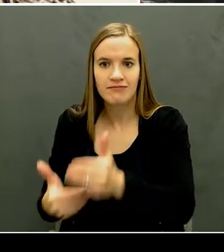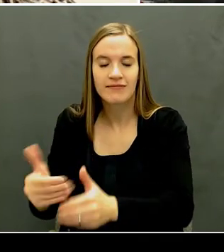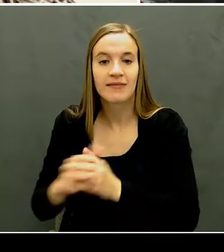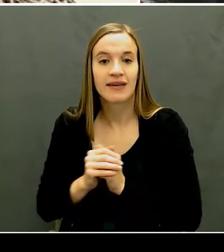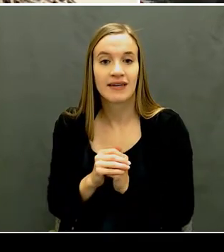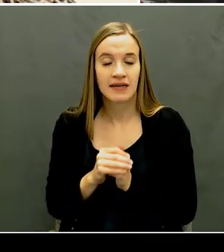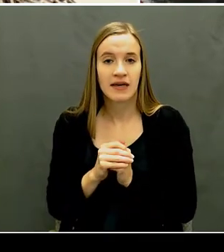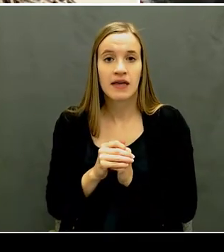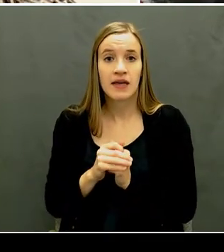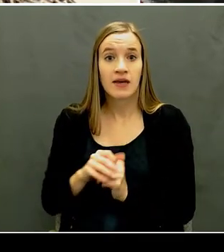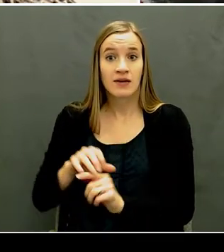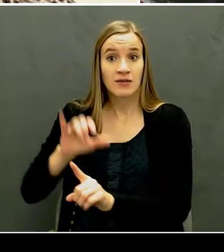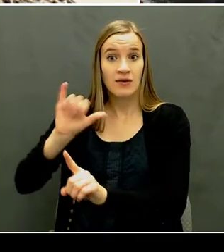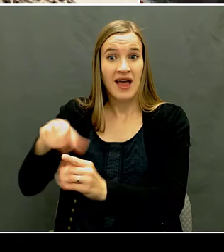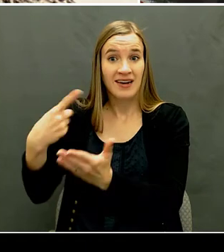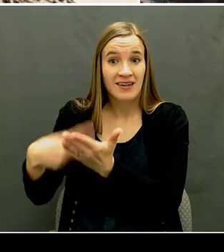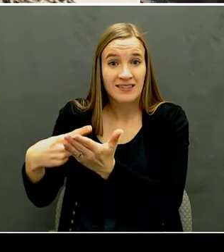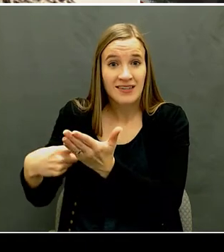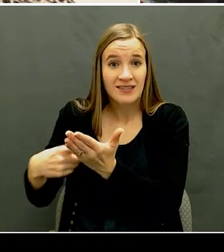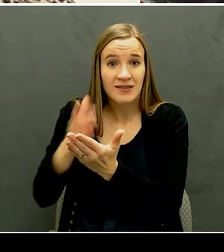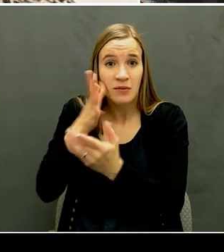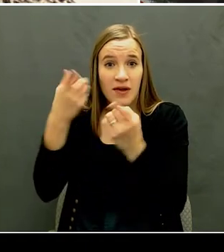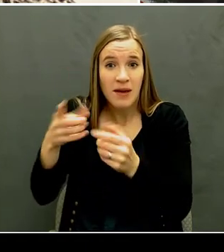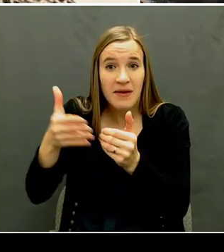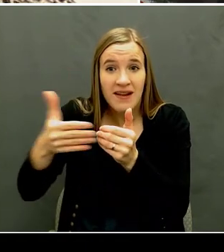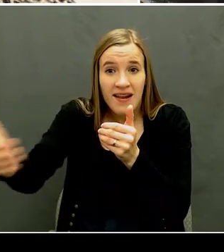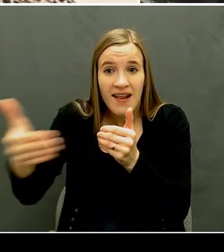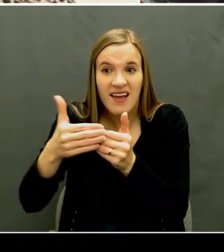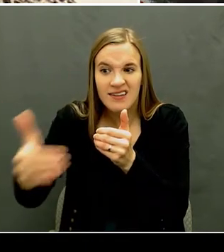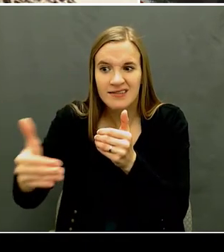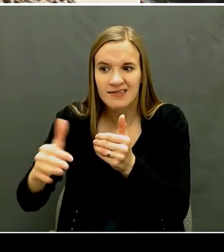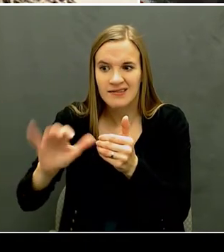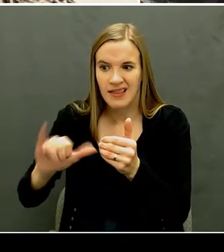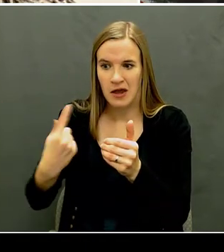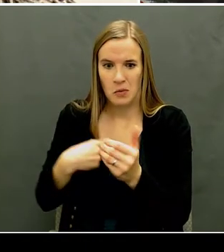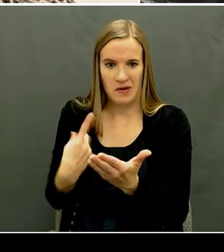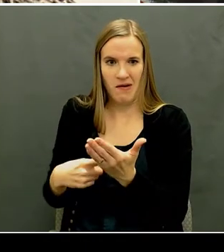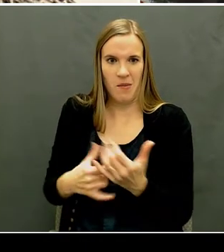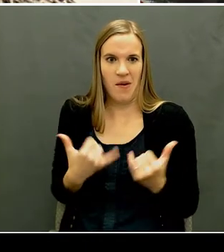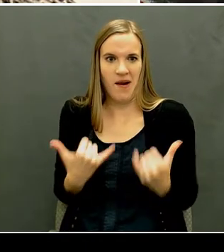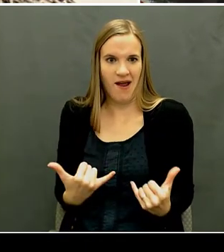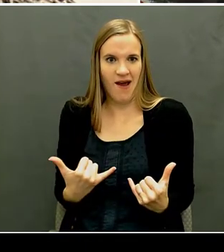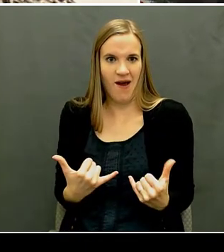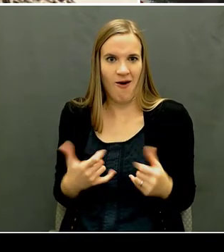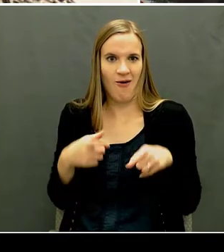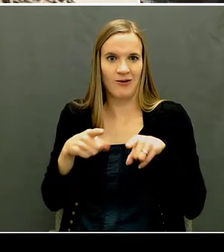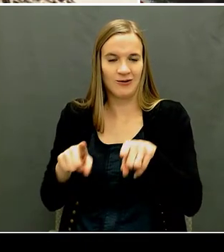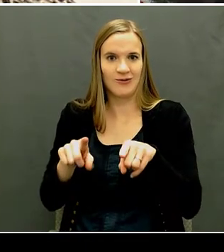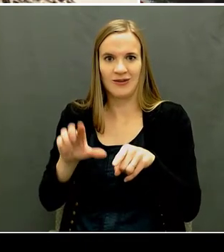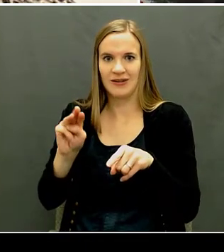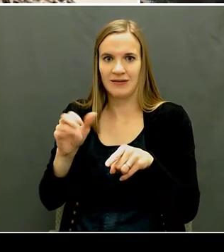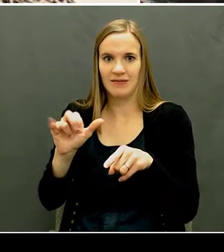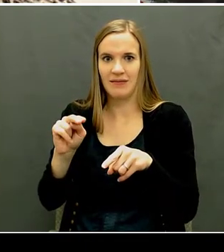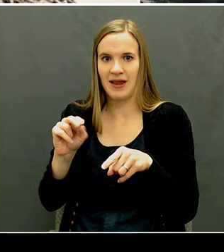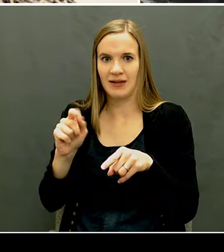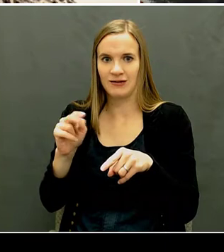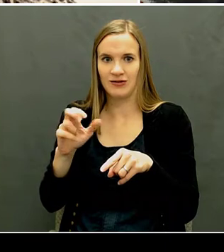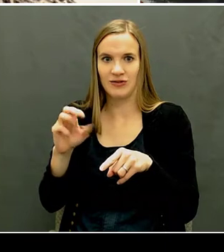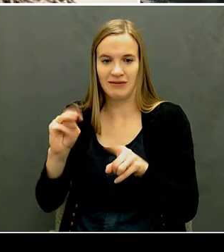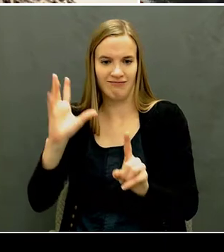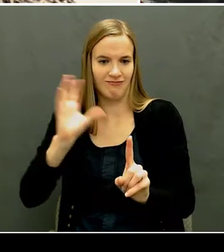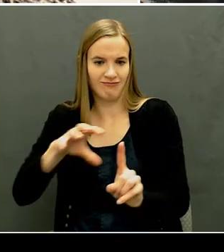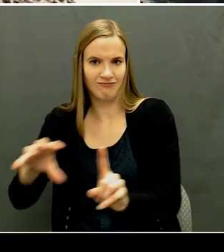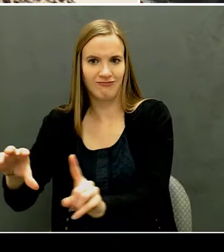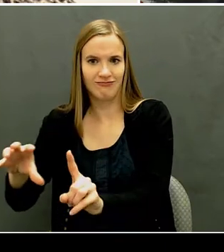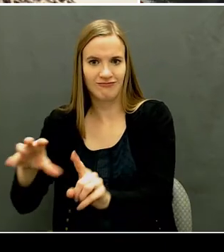what's next show up in a lot of that coverage. And it's it's really, it's stuff that's much, much